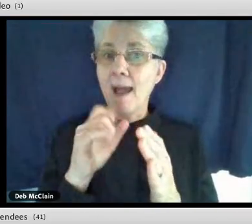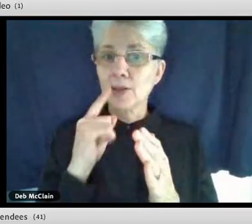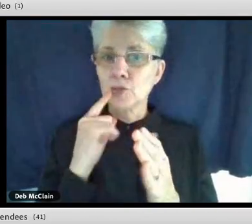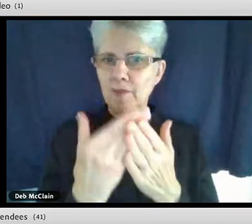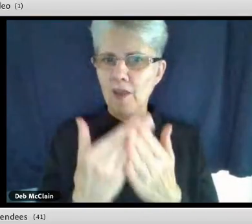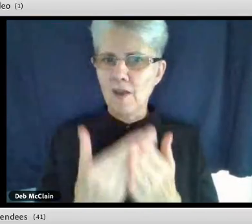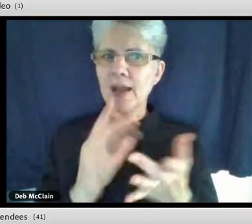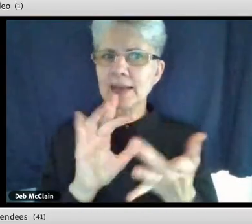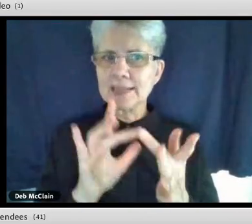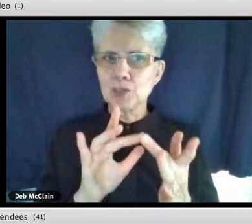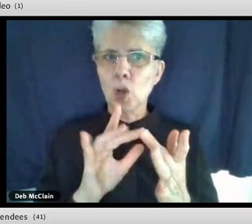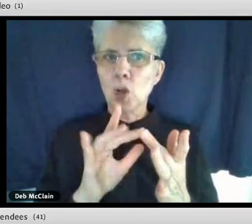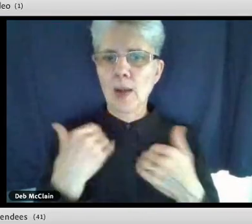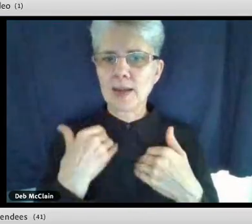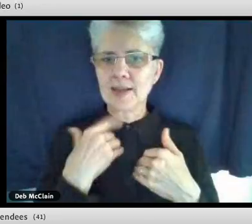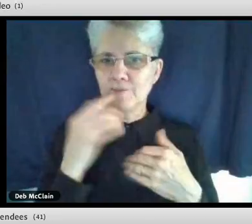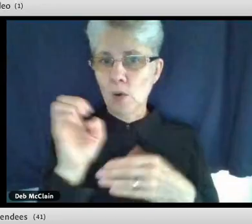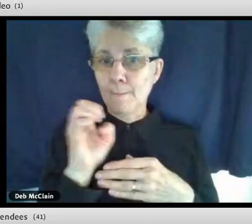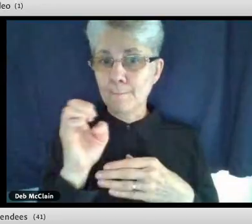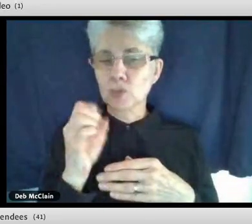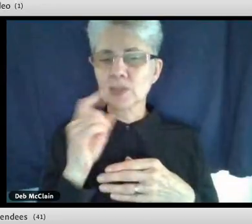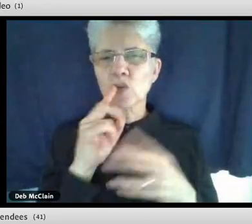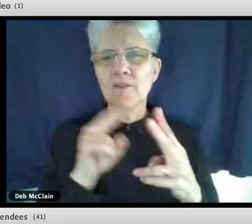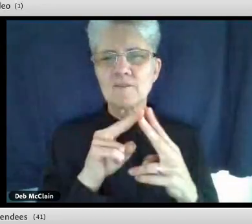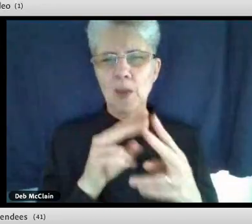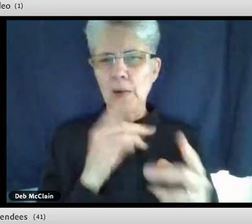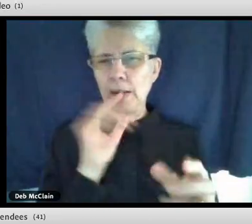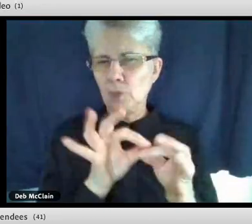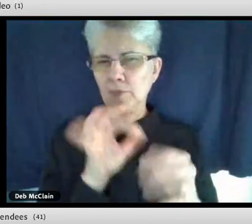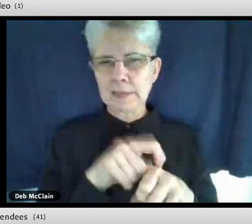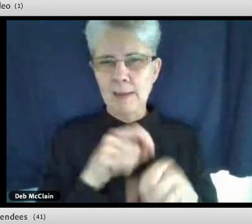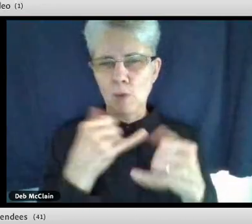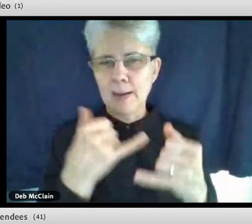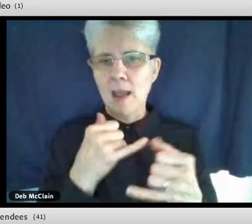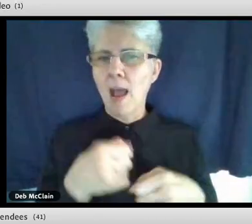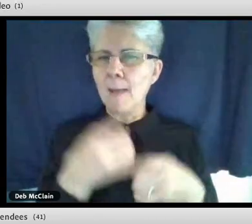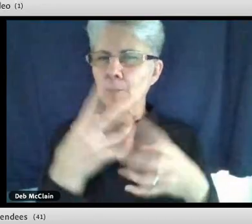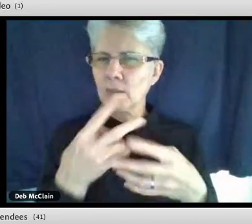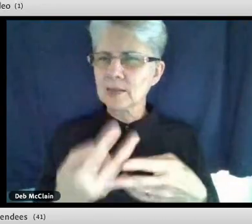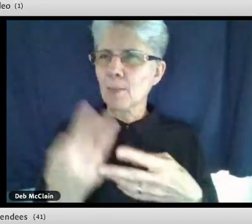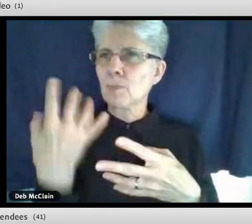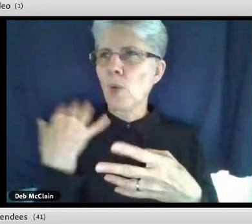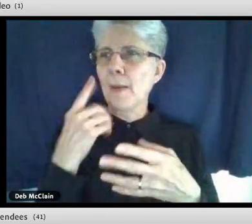and it's the definitive guide to verifying digital content for emergency coverage, so very timely.